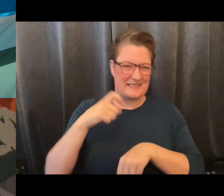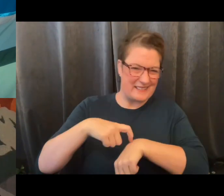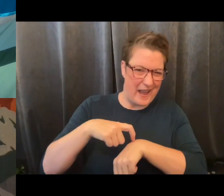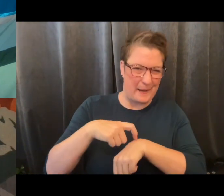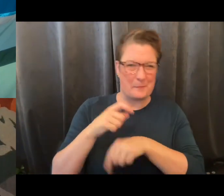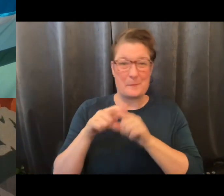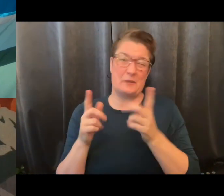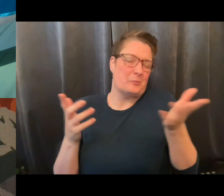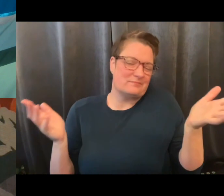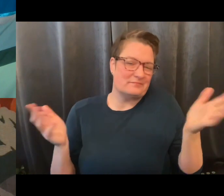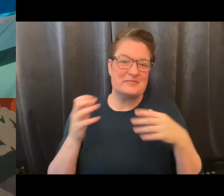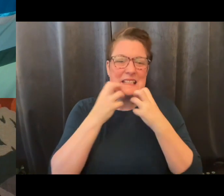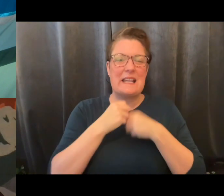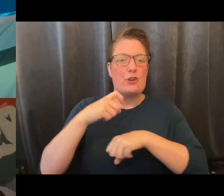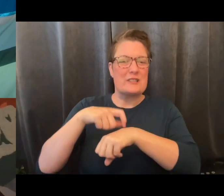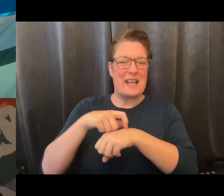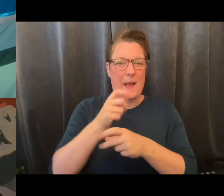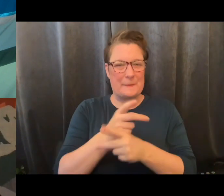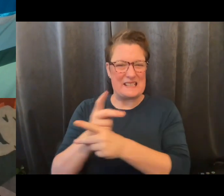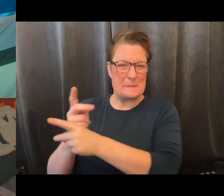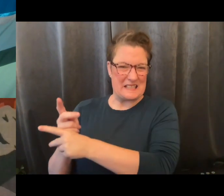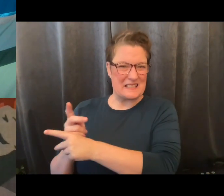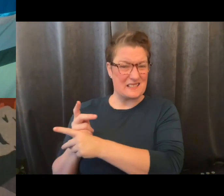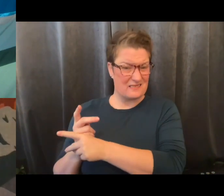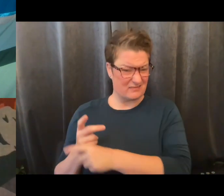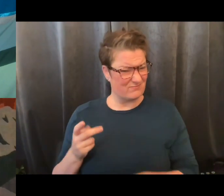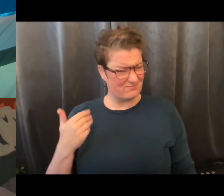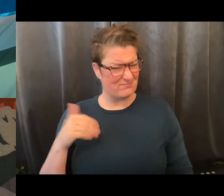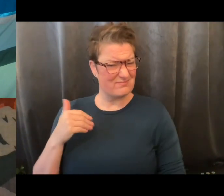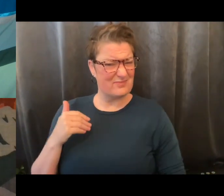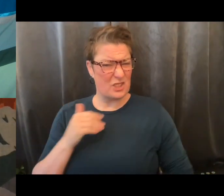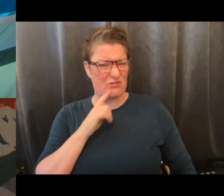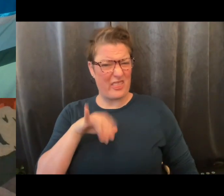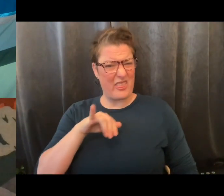Sacred timekeeping, which is really at the heart of a lot of what we're doing